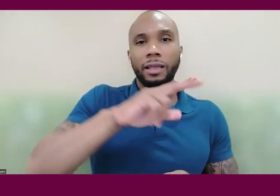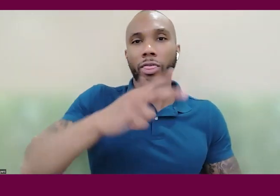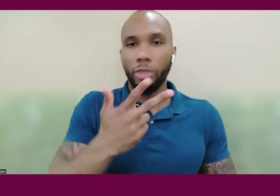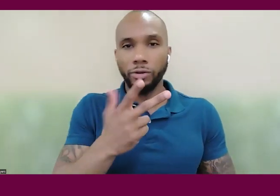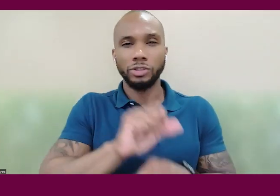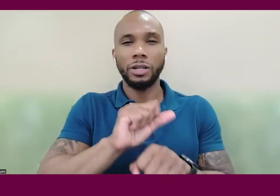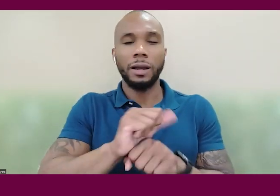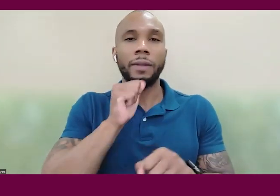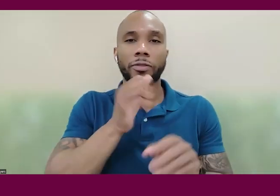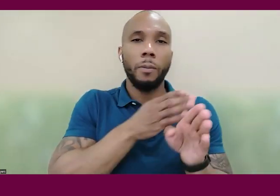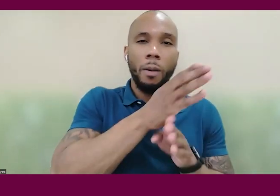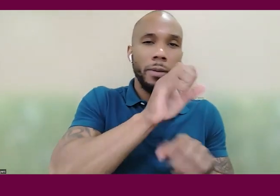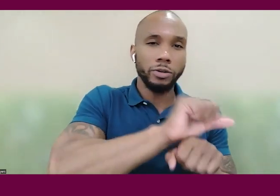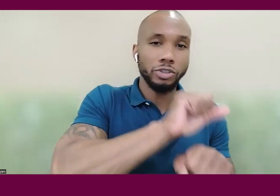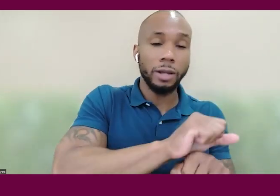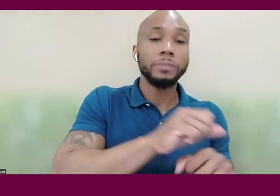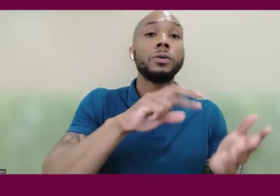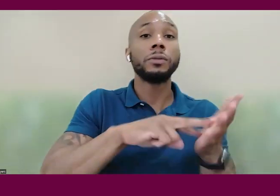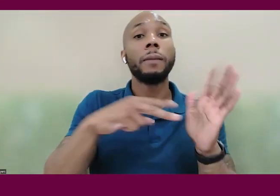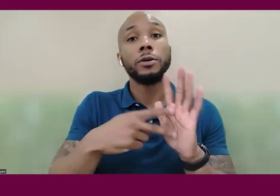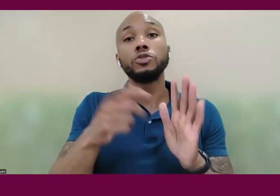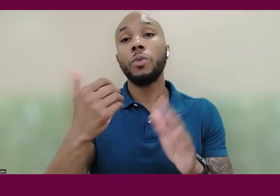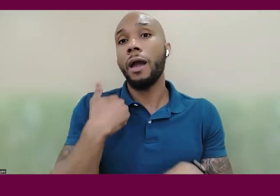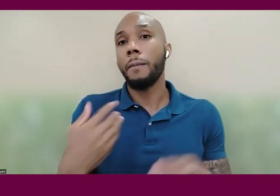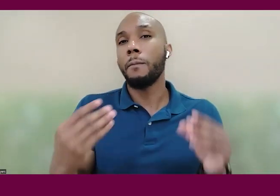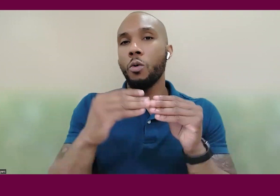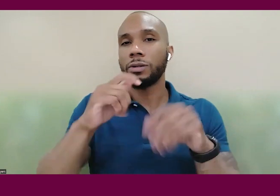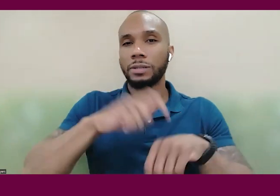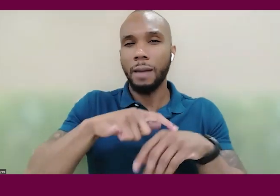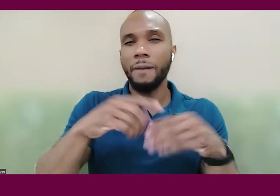not their primary job. So that means that you have a little bit more time.